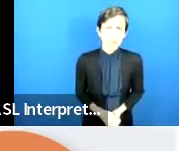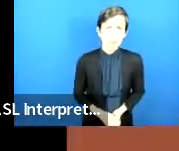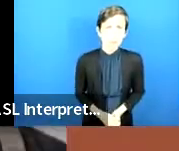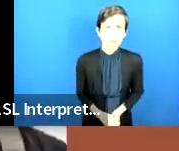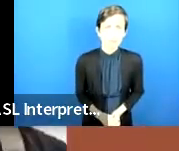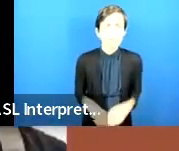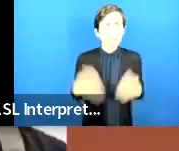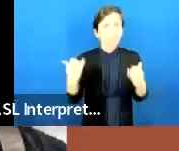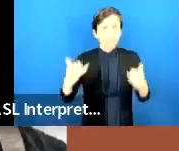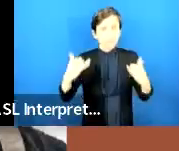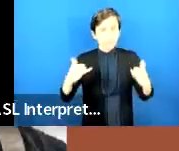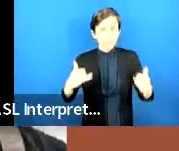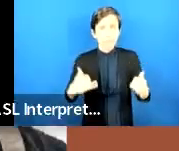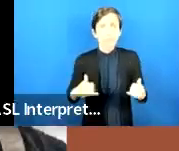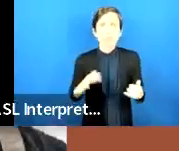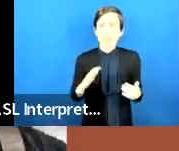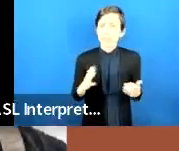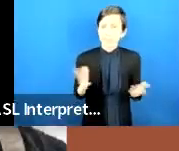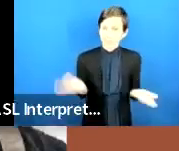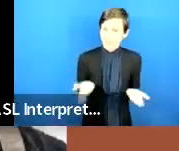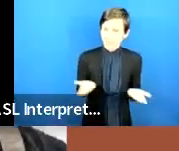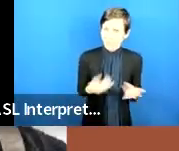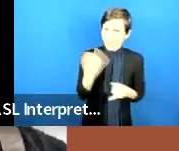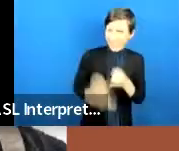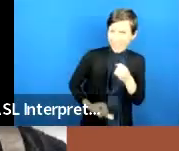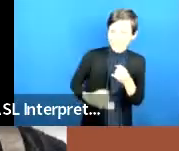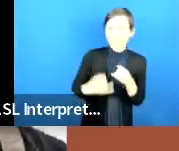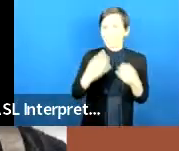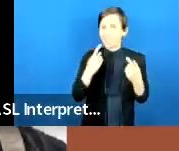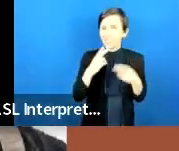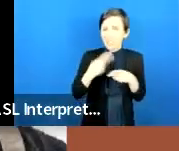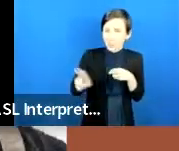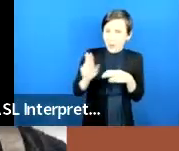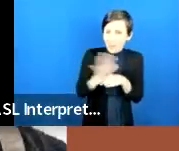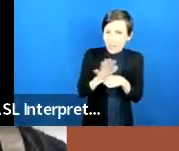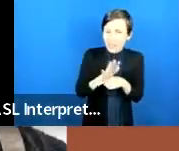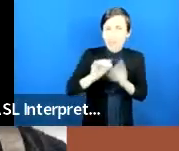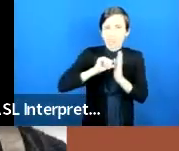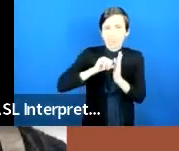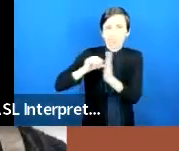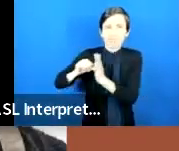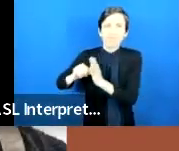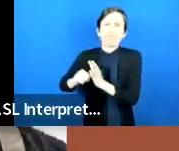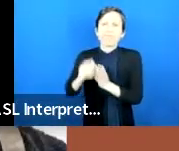Now here's our final short video highlighting some of the amazing work happening with our product school.